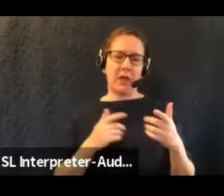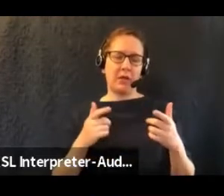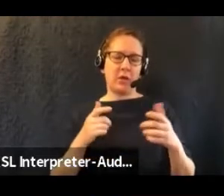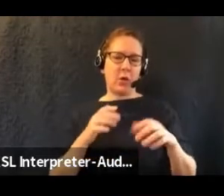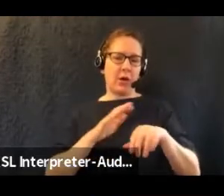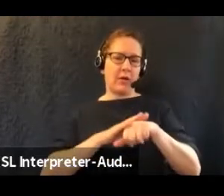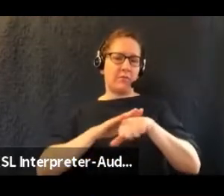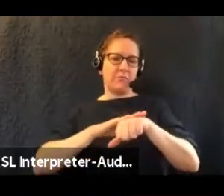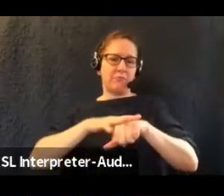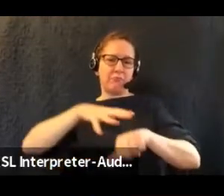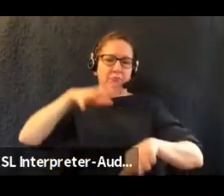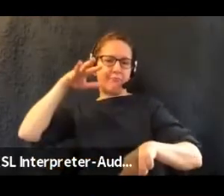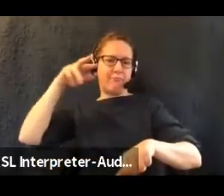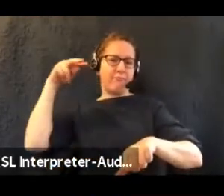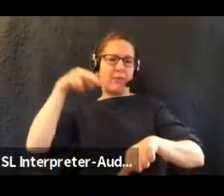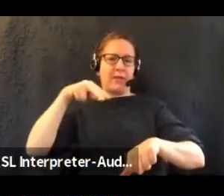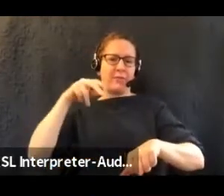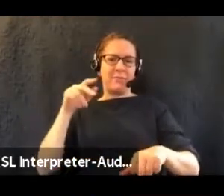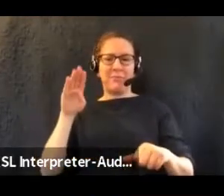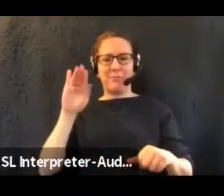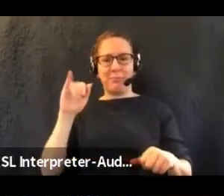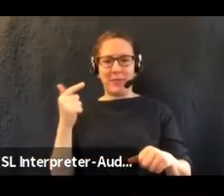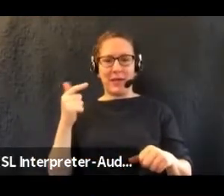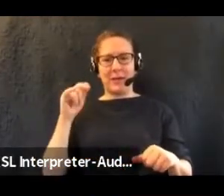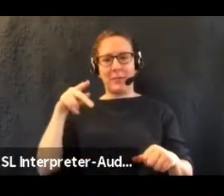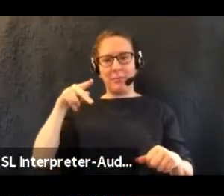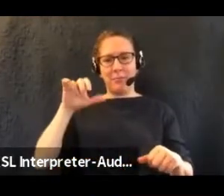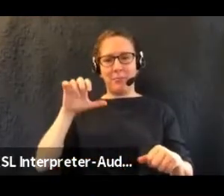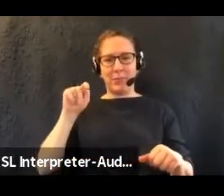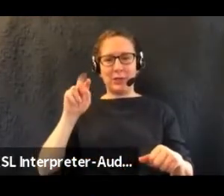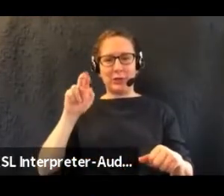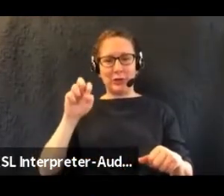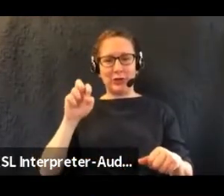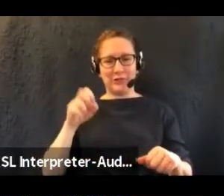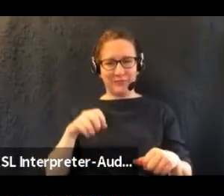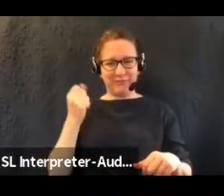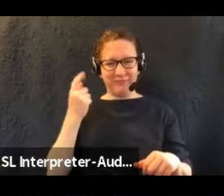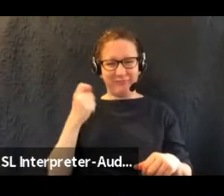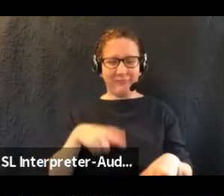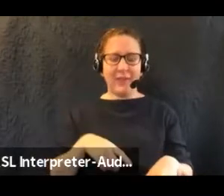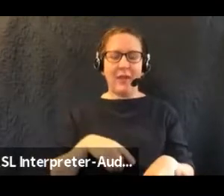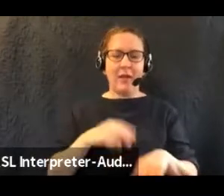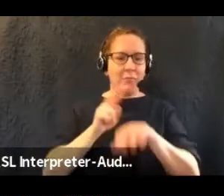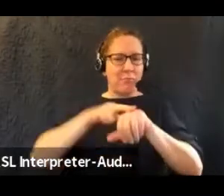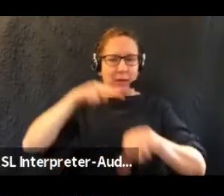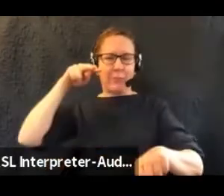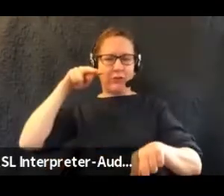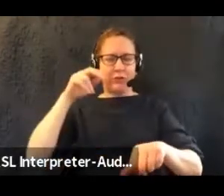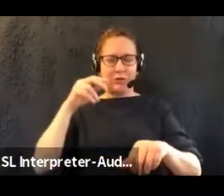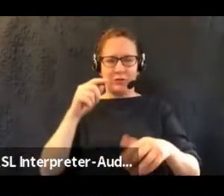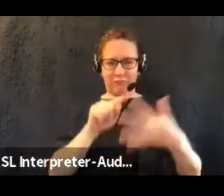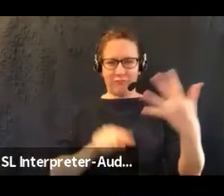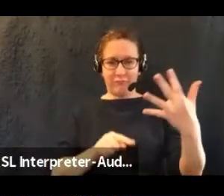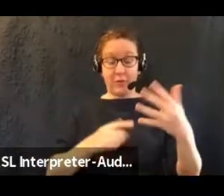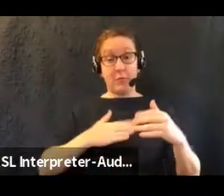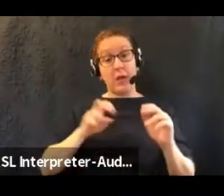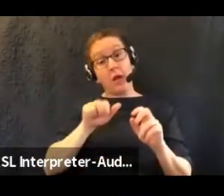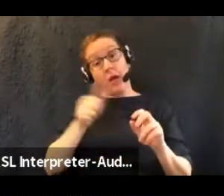I know that my fellow panelists will give you much more specificity about ways they're serving